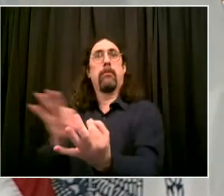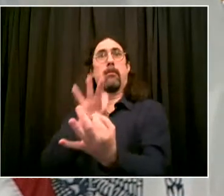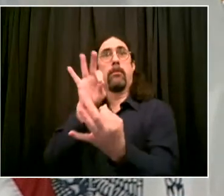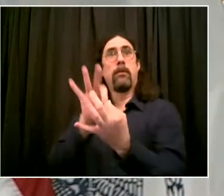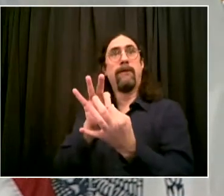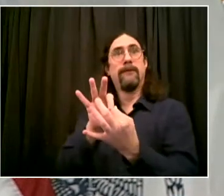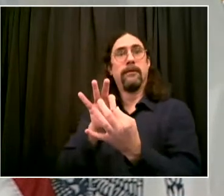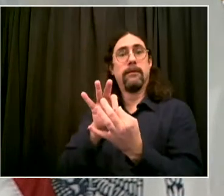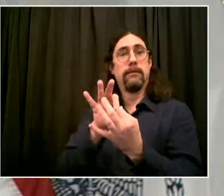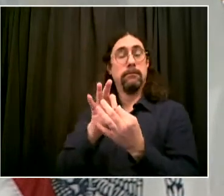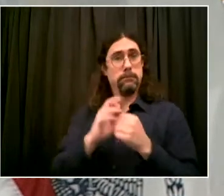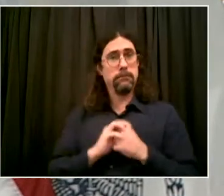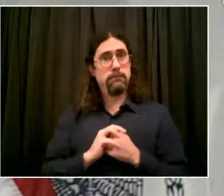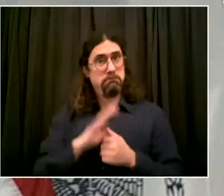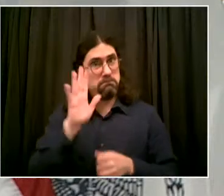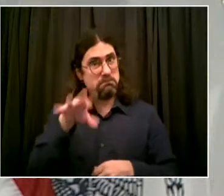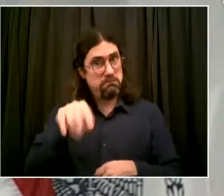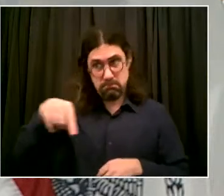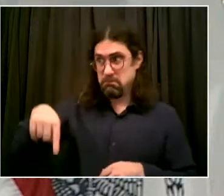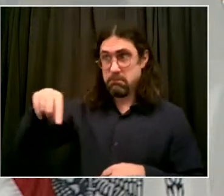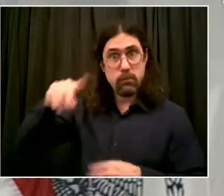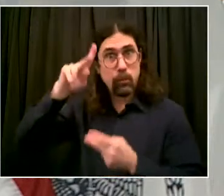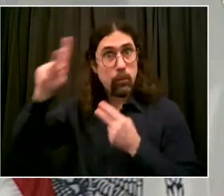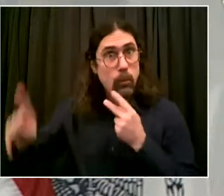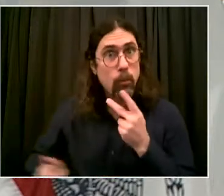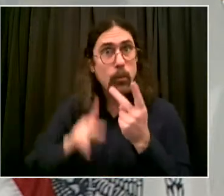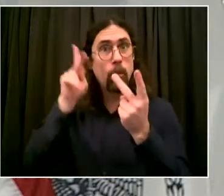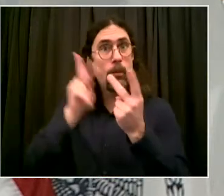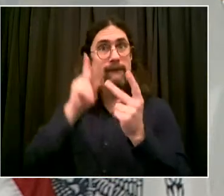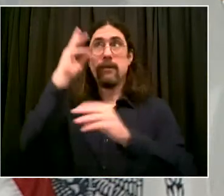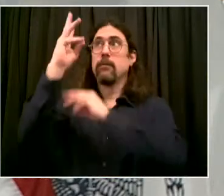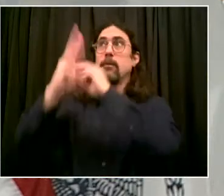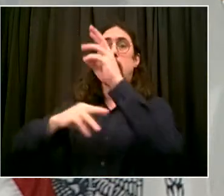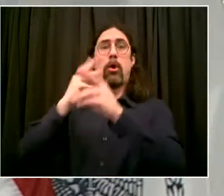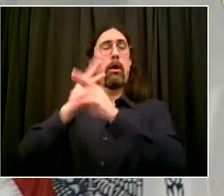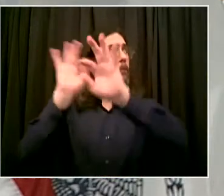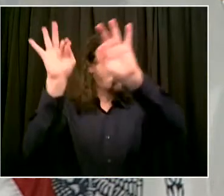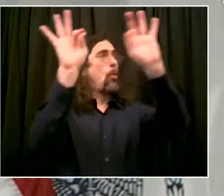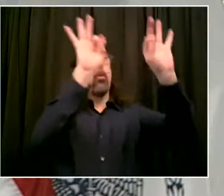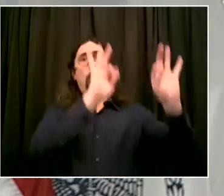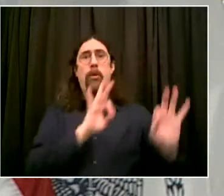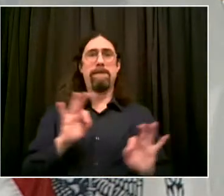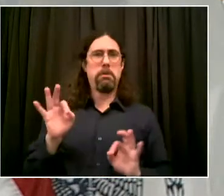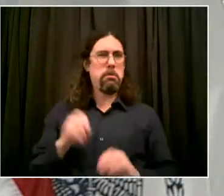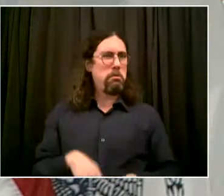SCARCRCY ITWHEN IT COMES TO THIS VVACCINE. THE CDC SAYS IF THAT SECOND DOSE IS EVEN UP TO